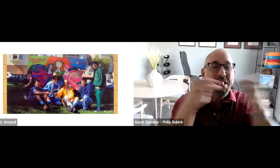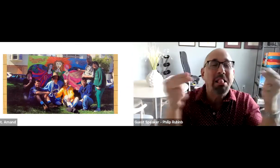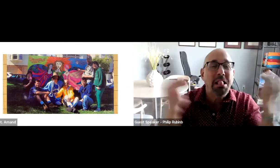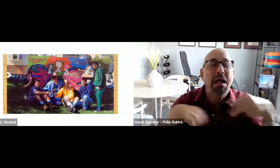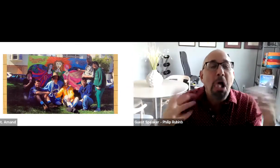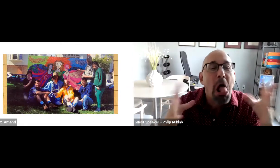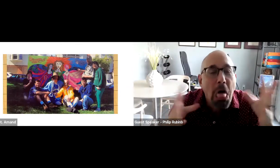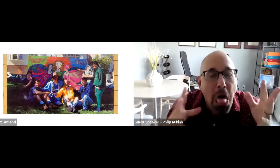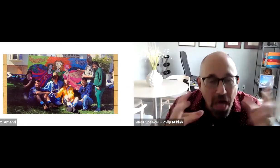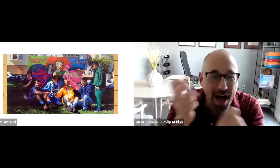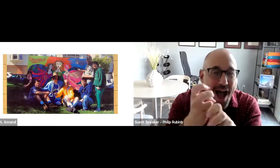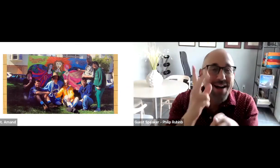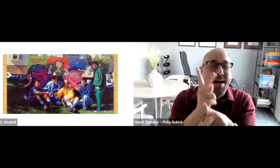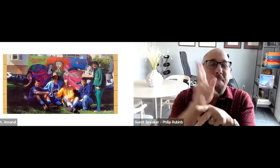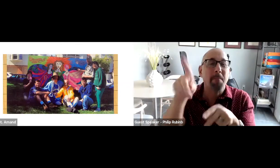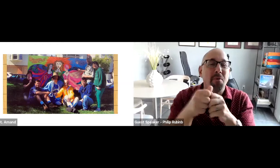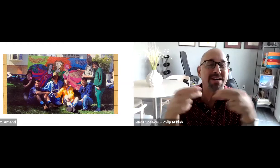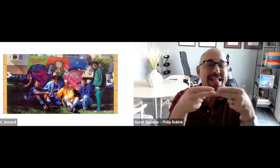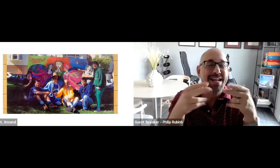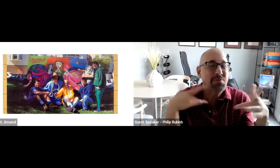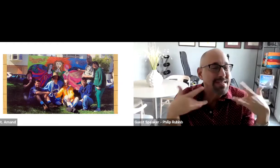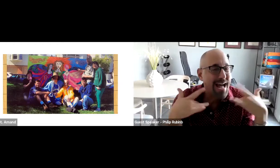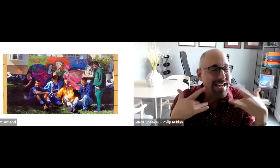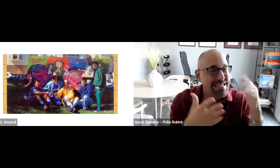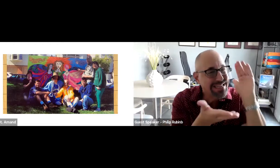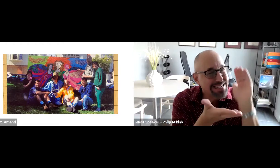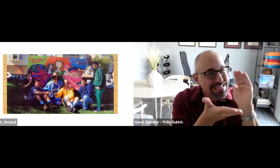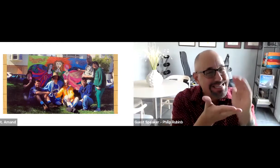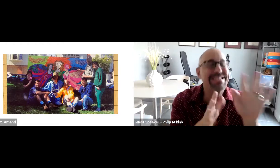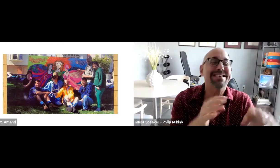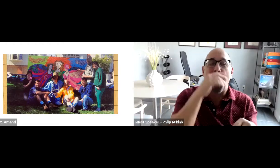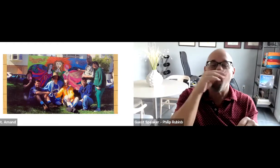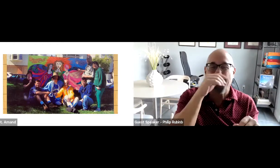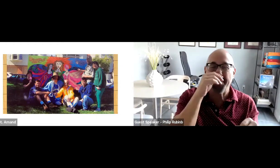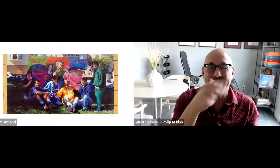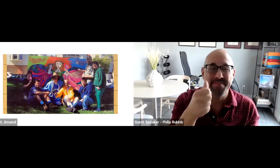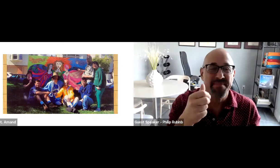Philip: OK, don't move the slides. Let's stay right there. I know. I can't keep up with it. Ha ha ha!